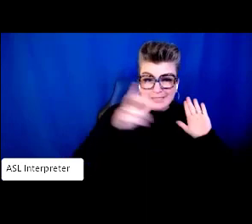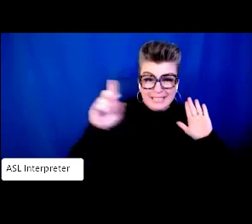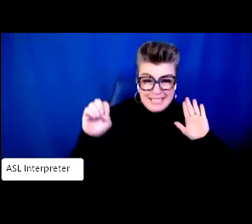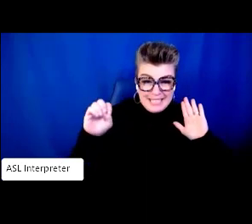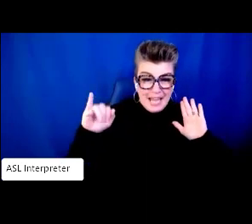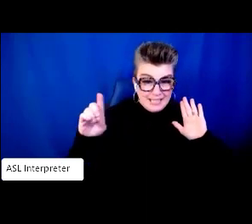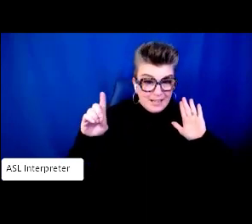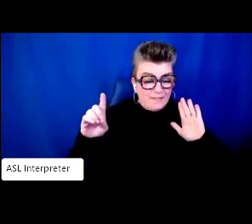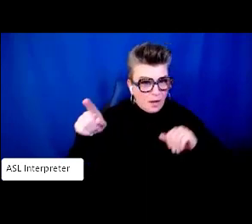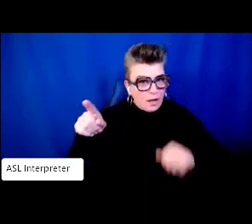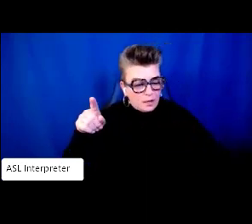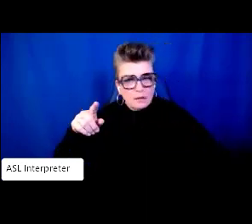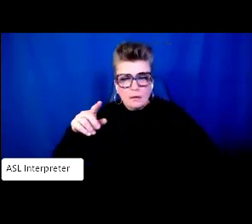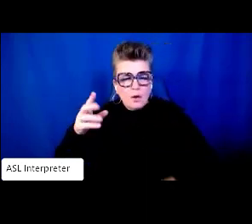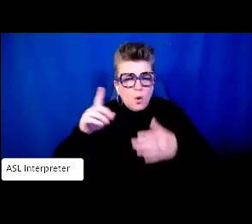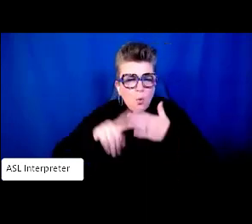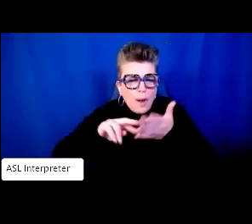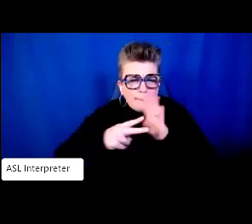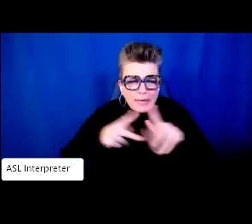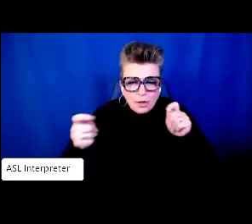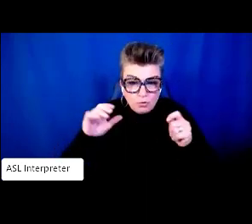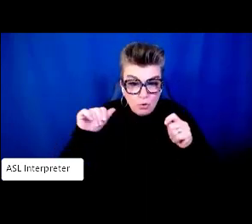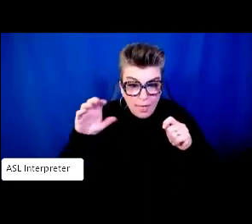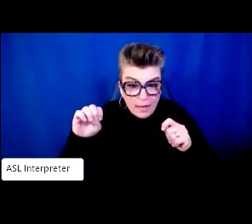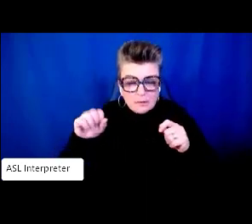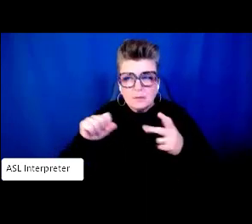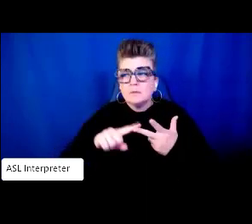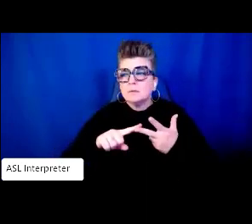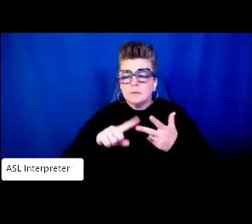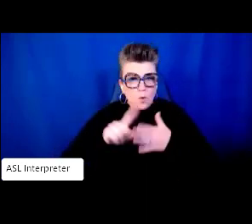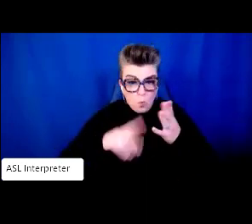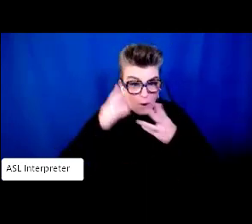when data should be shared that way, and when data can be shared openly.